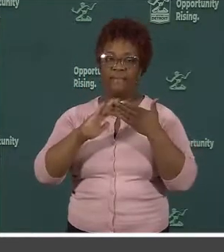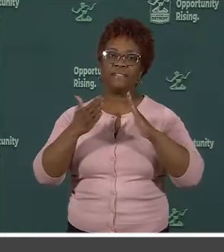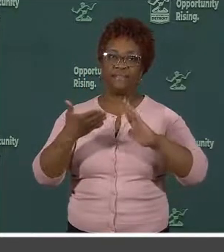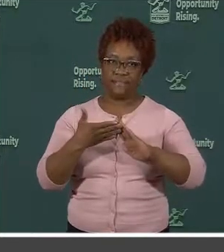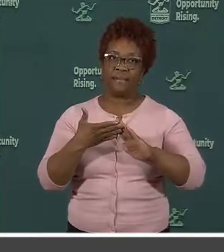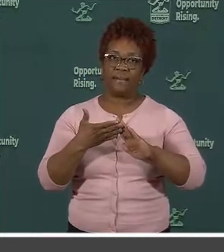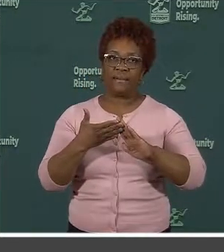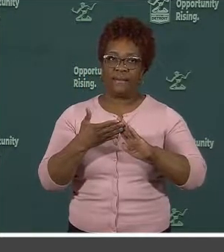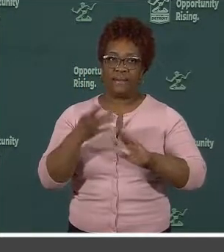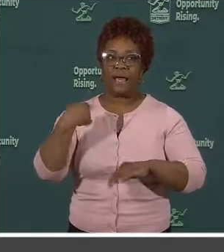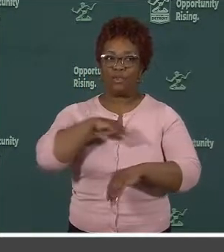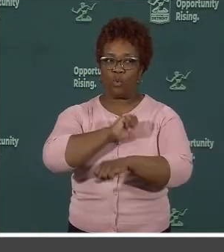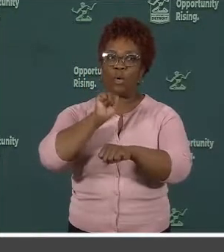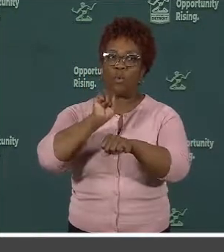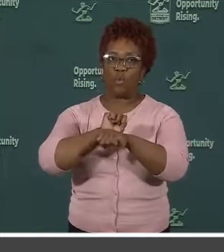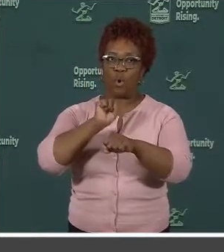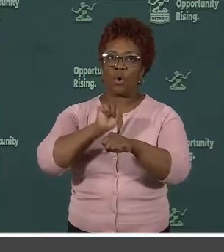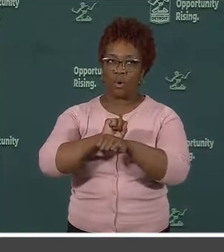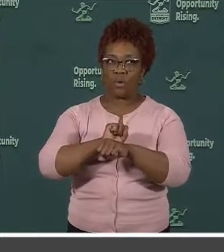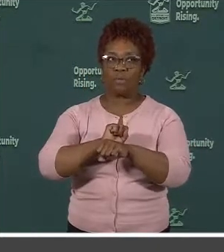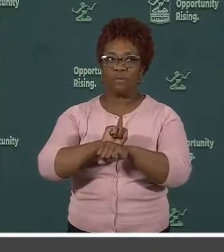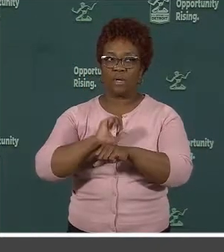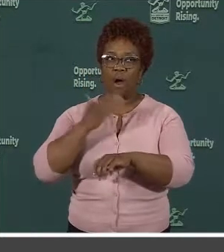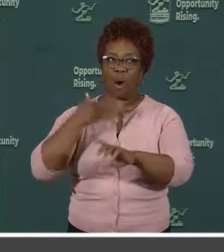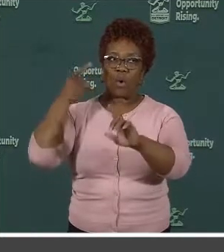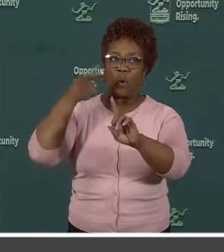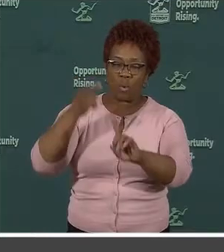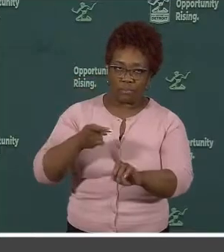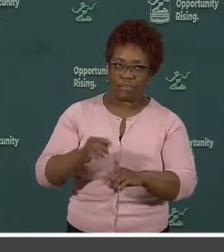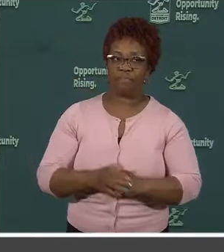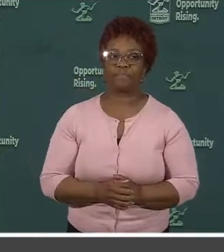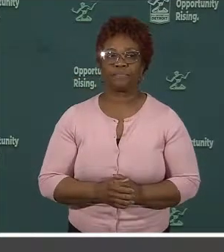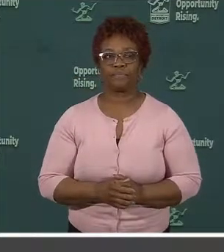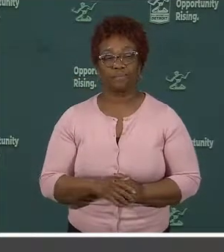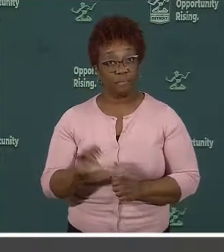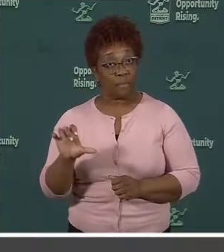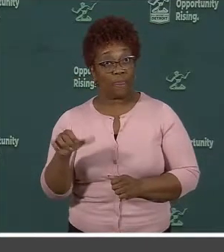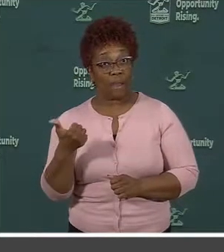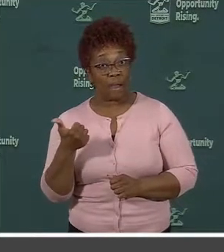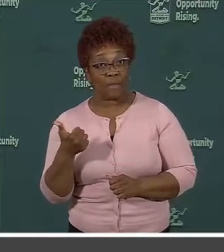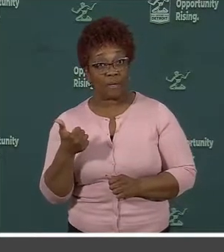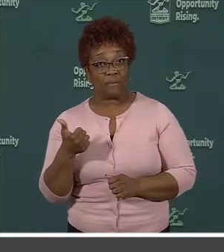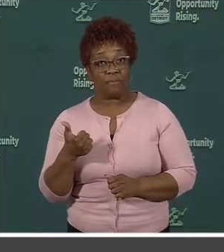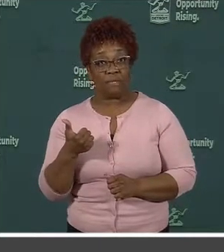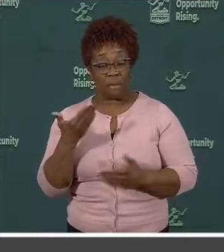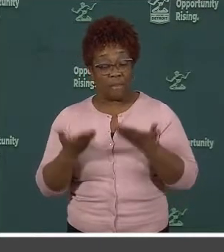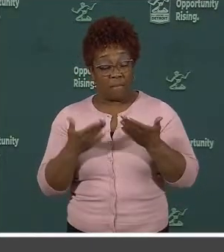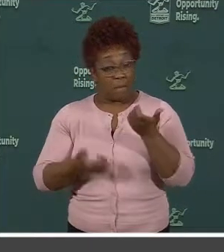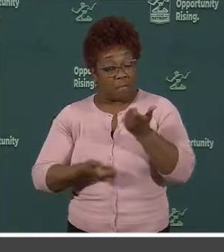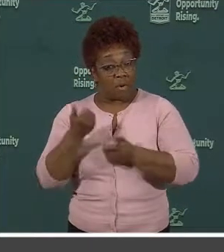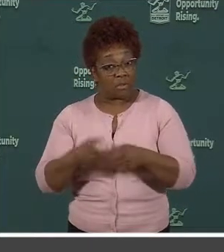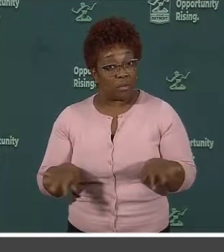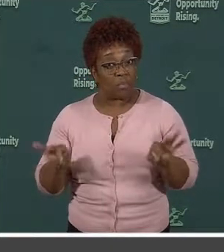WORK TOWARD RECOVERY HERE'S THE OTHER THING WE'RE DOING AND THIS MAY END UP BEING THE MOST IMPORTANT THIS SPRING WE'RE